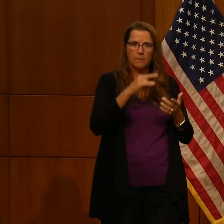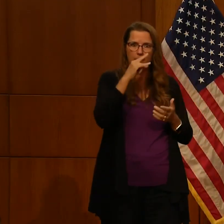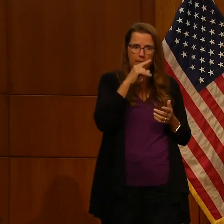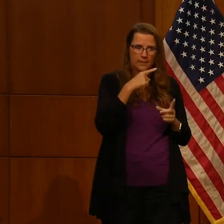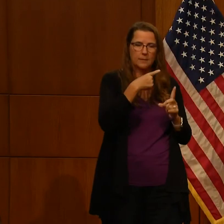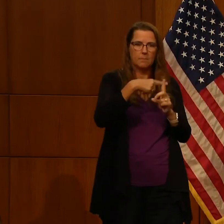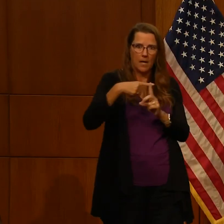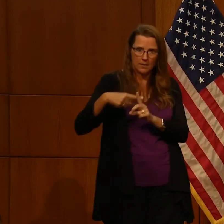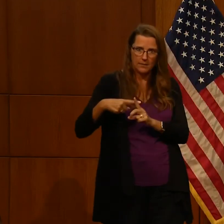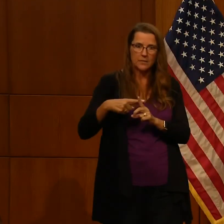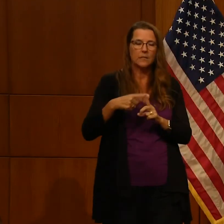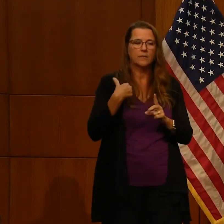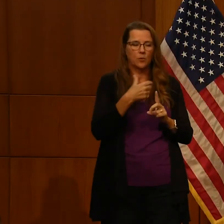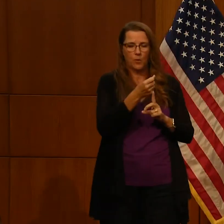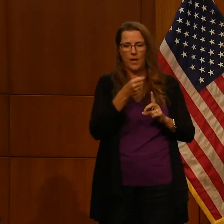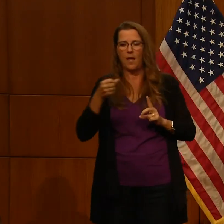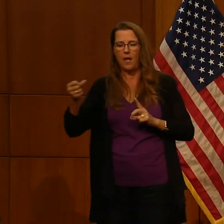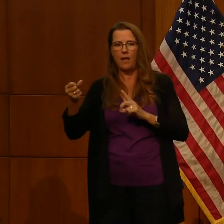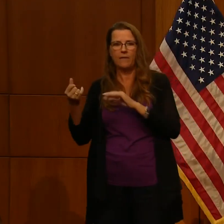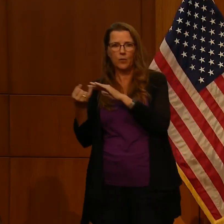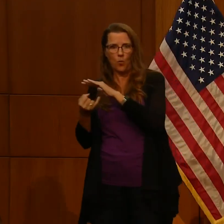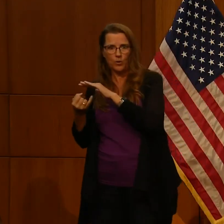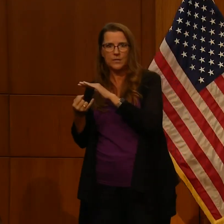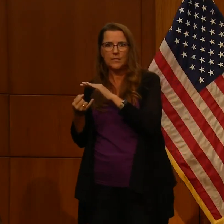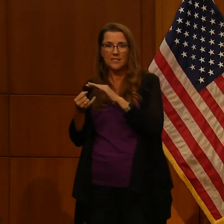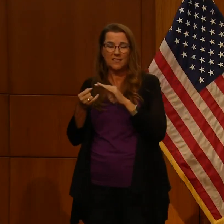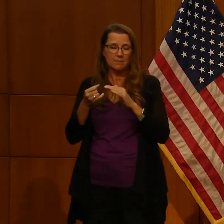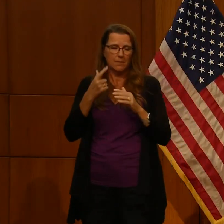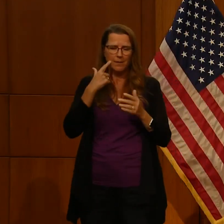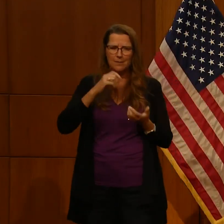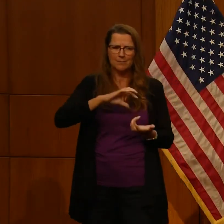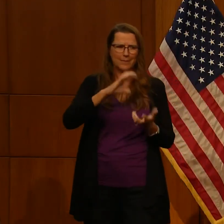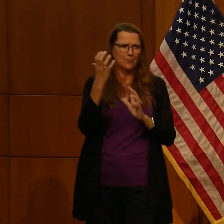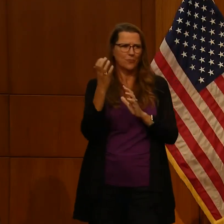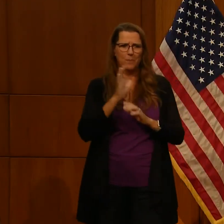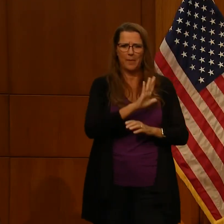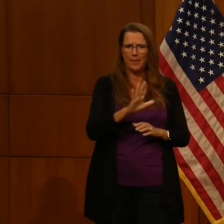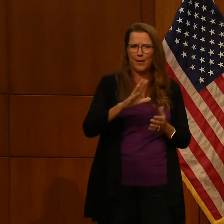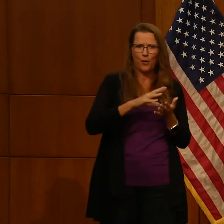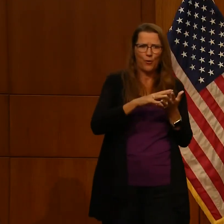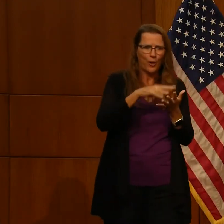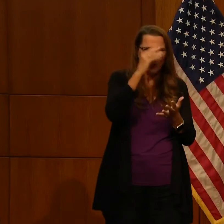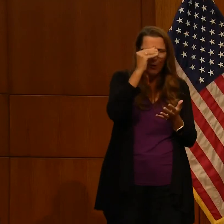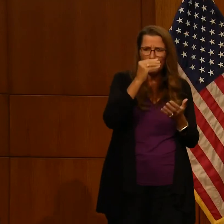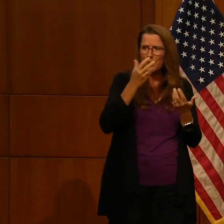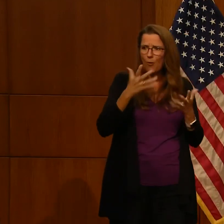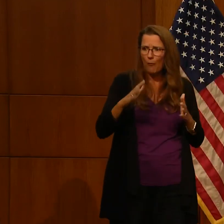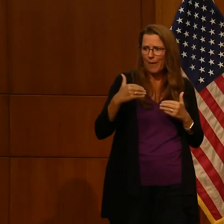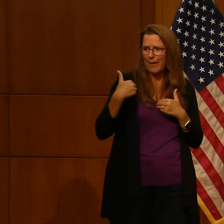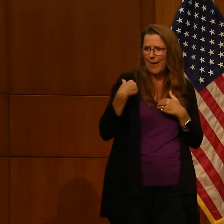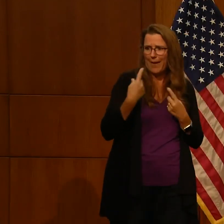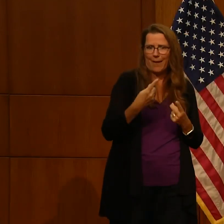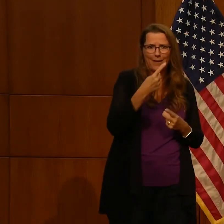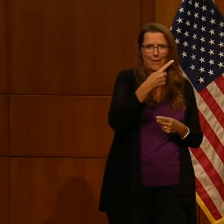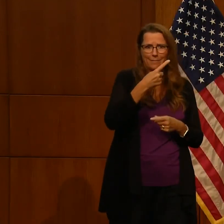OF QUARANTINES AS A RESULT OF POSITIVE CASES, WHICH IS DISRUPTIVE TO LEARNING AFTER 18